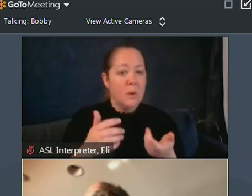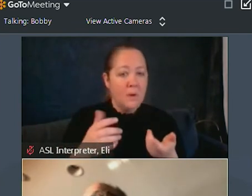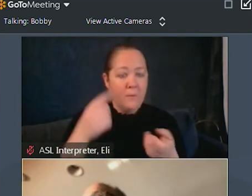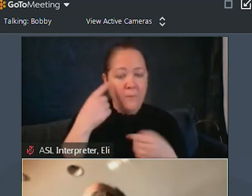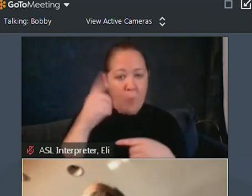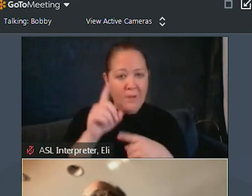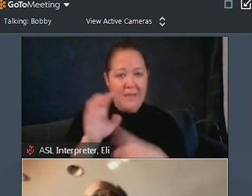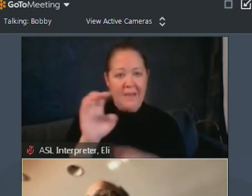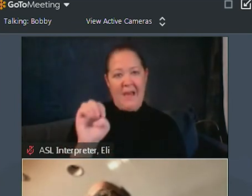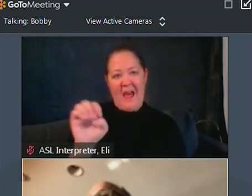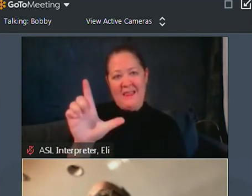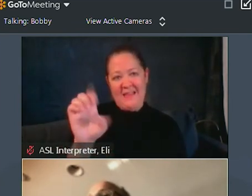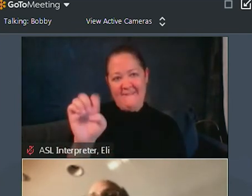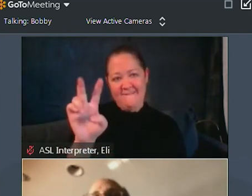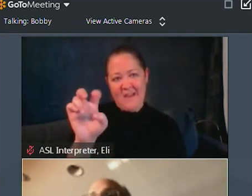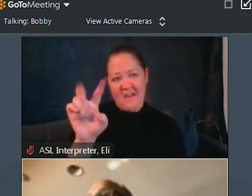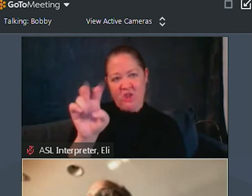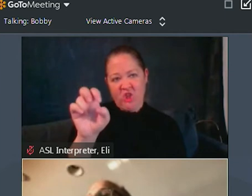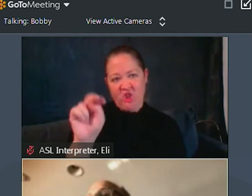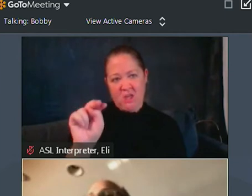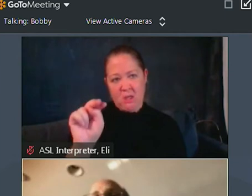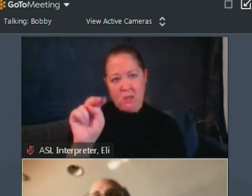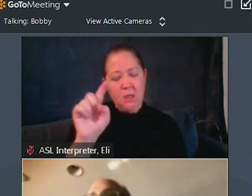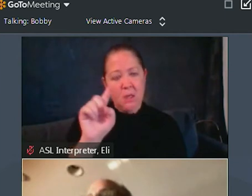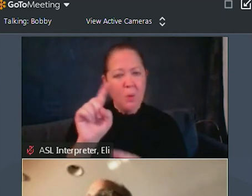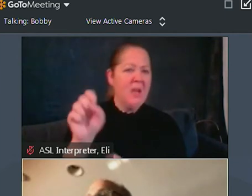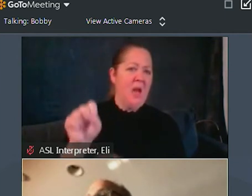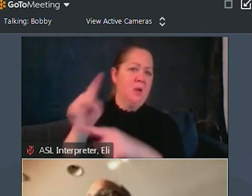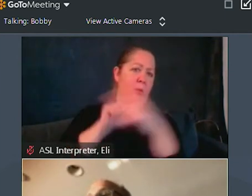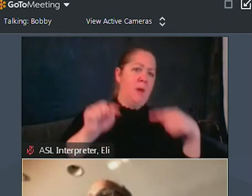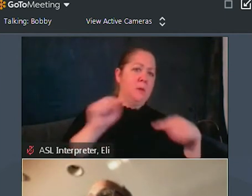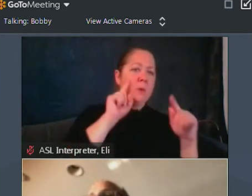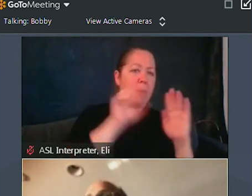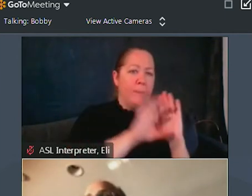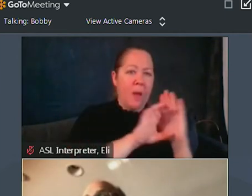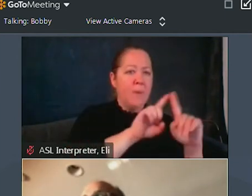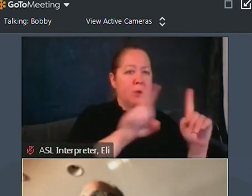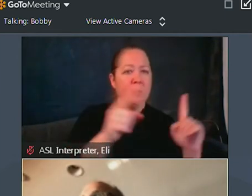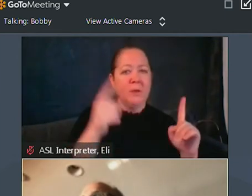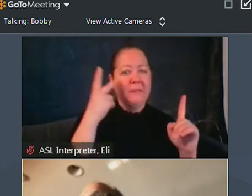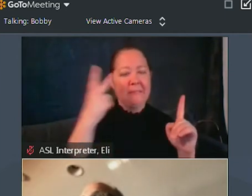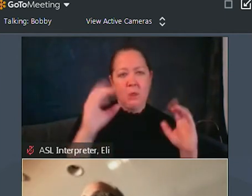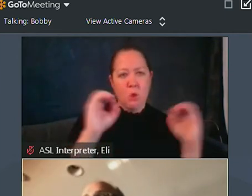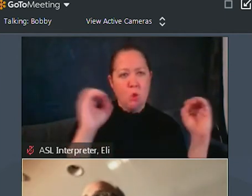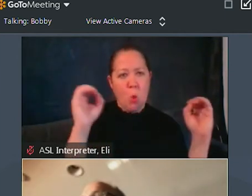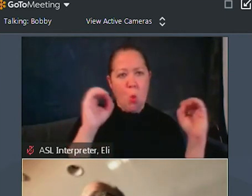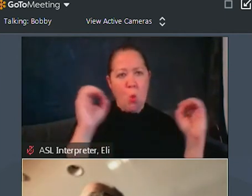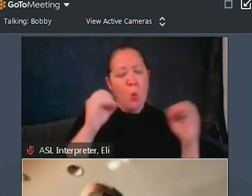see that, but there was no, no, no windows shown. So there was a recommendation from our urban design section